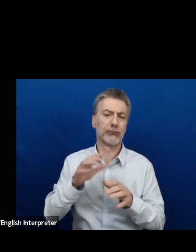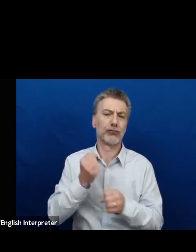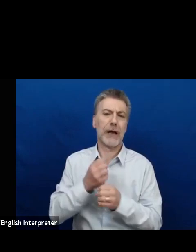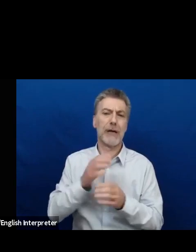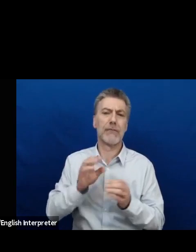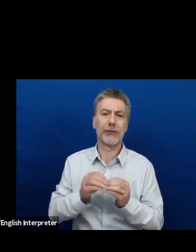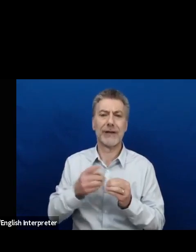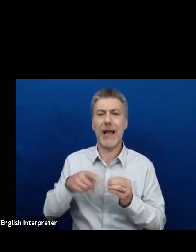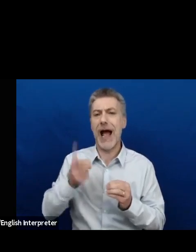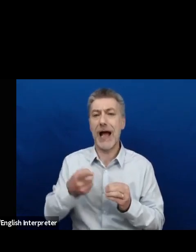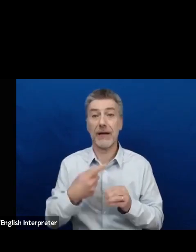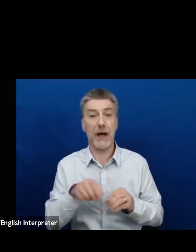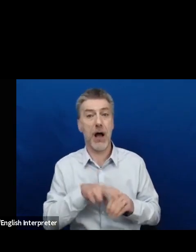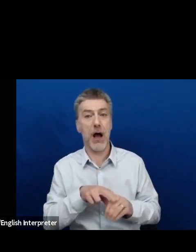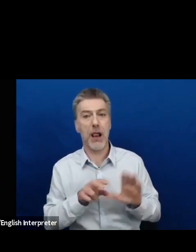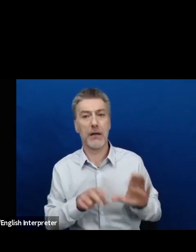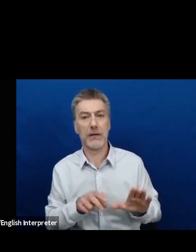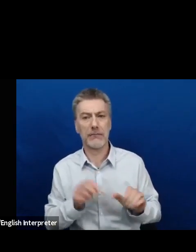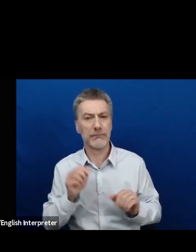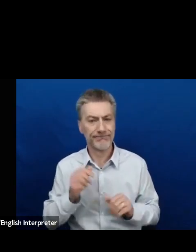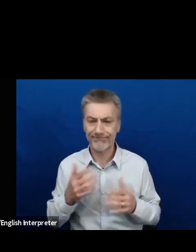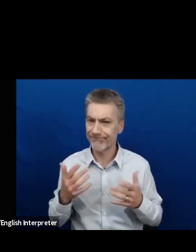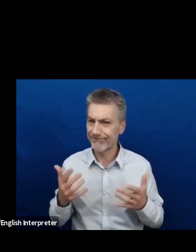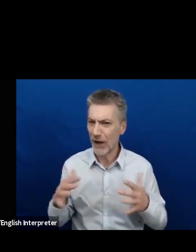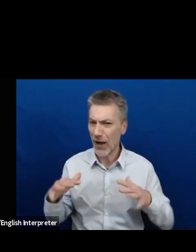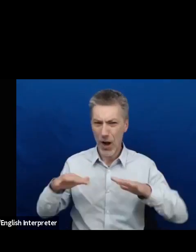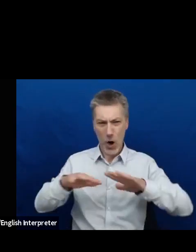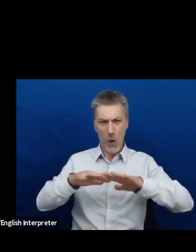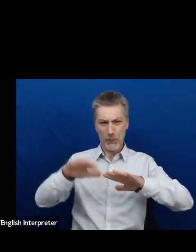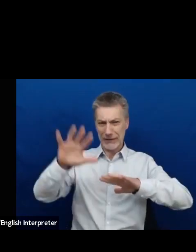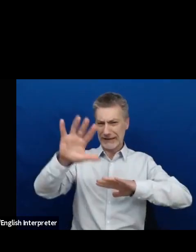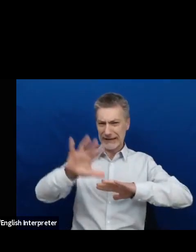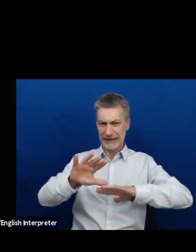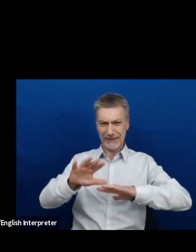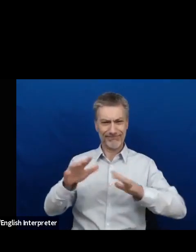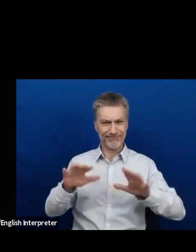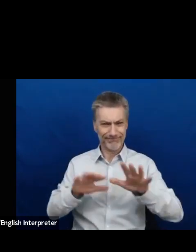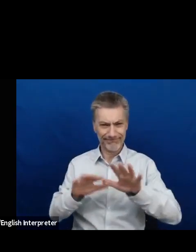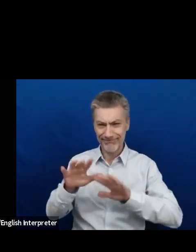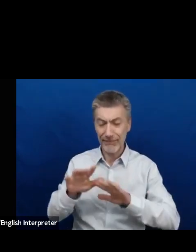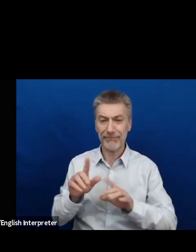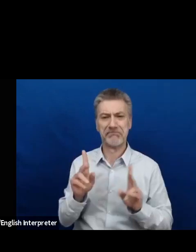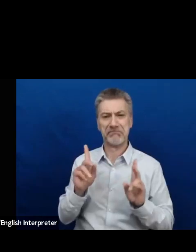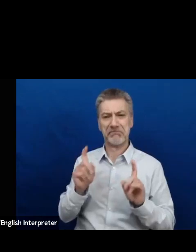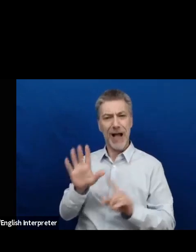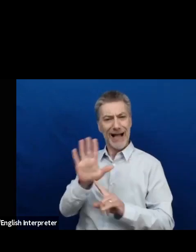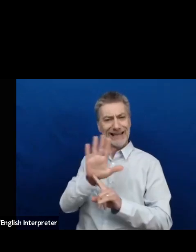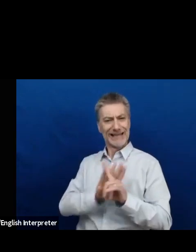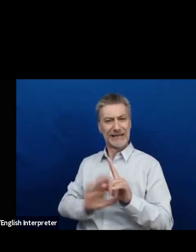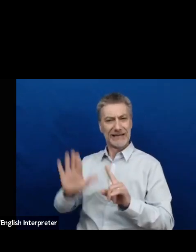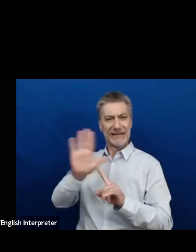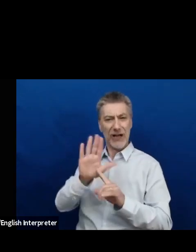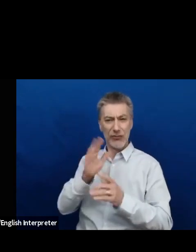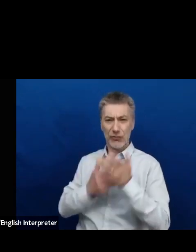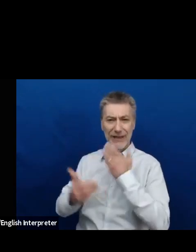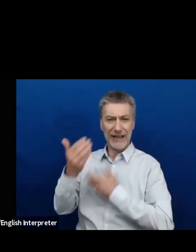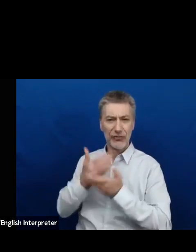emerged through an act of you union through England and Scot long in 17 07. The personal long standing